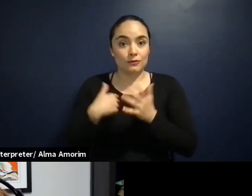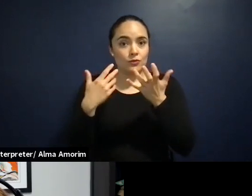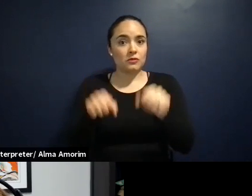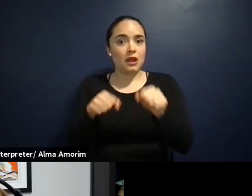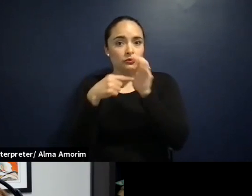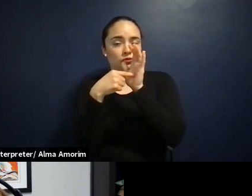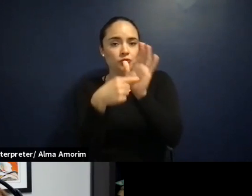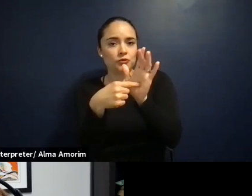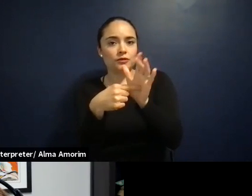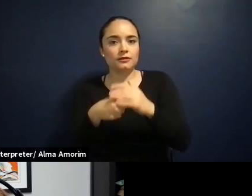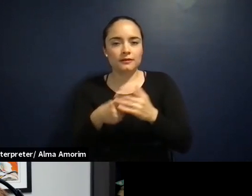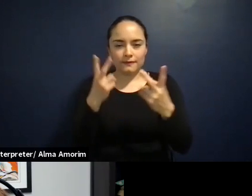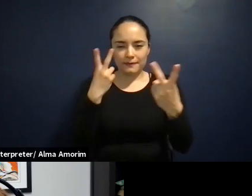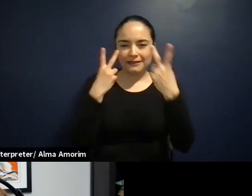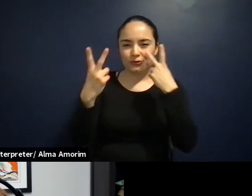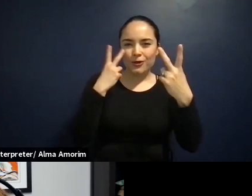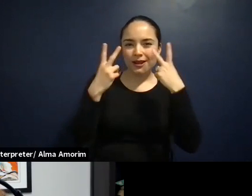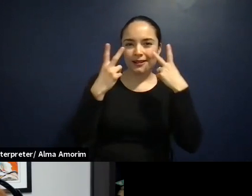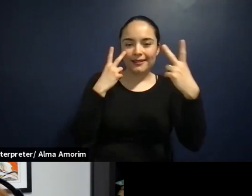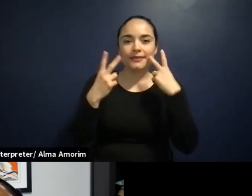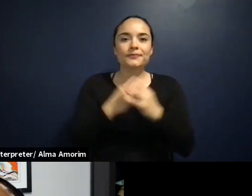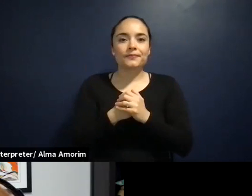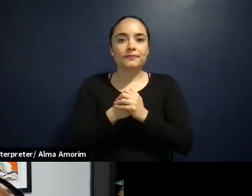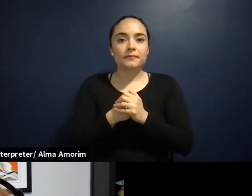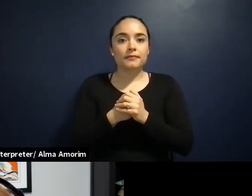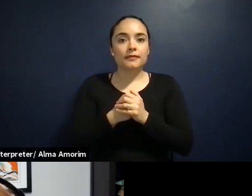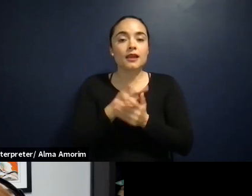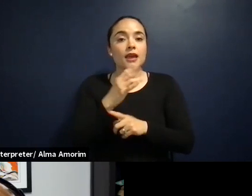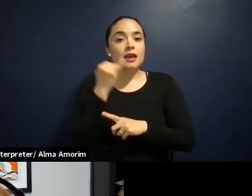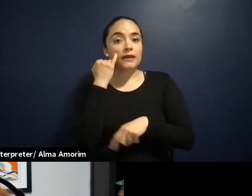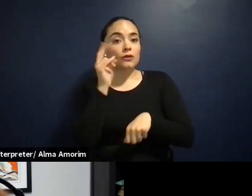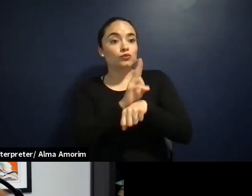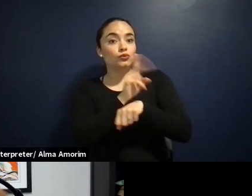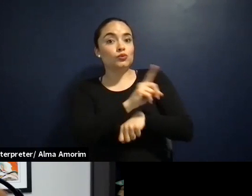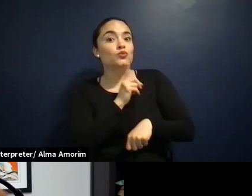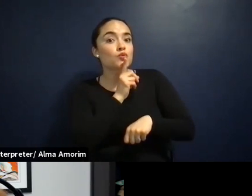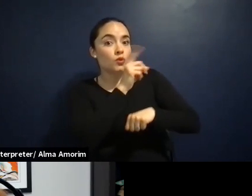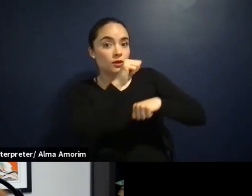a rock that actually exists, like diorite, I get the real elements that it's made, of silicon, is